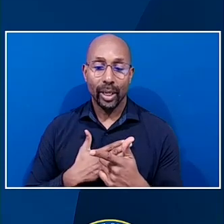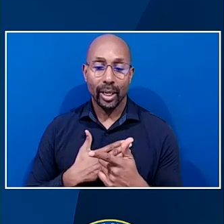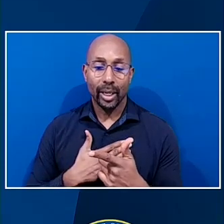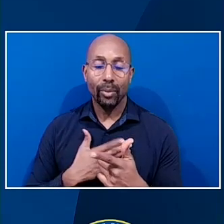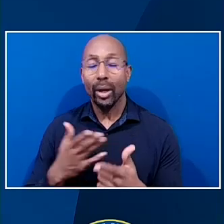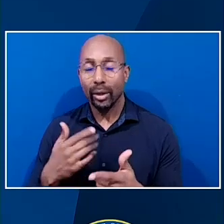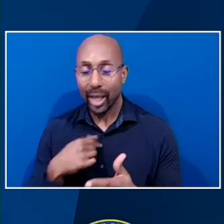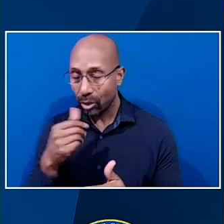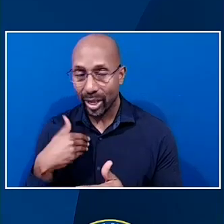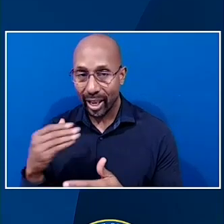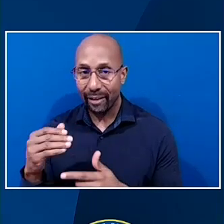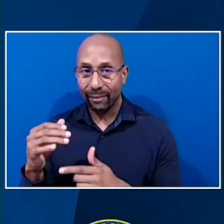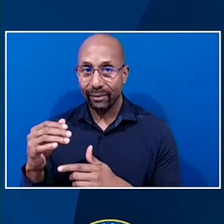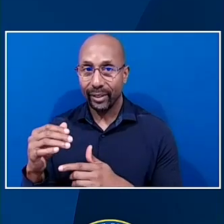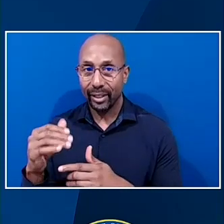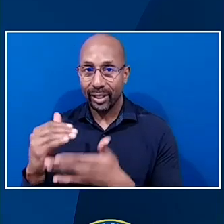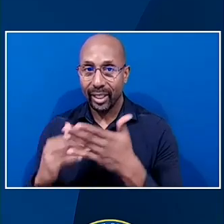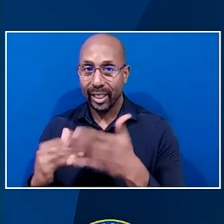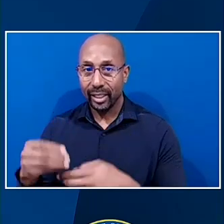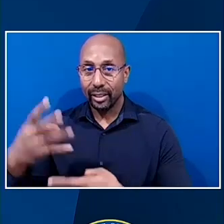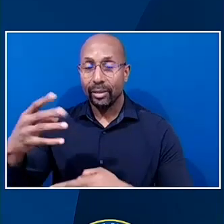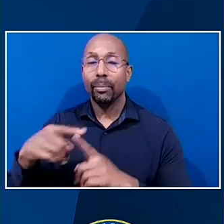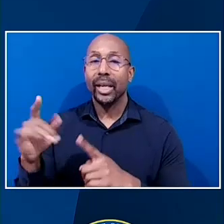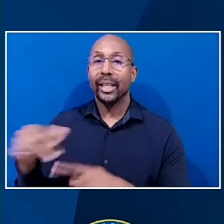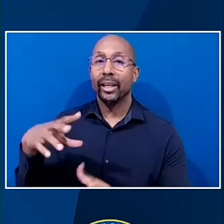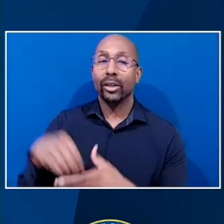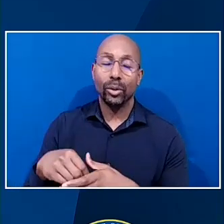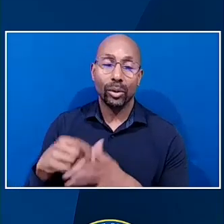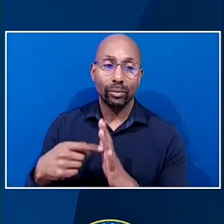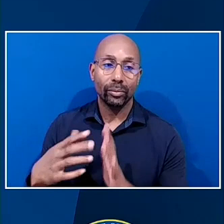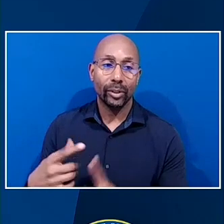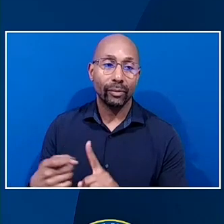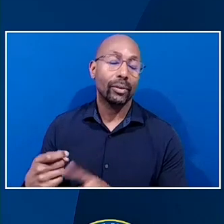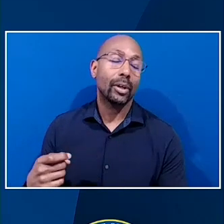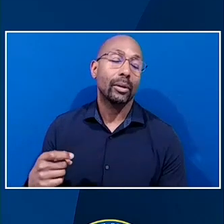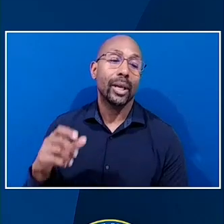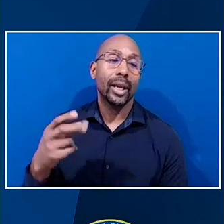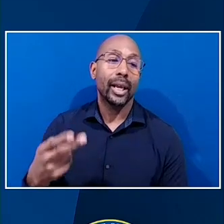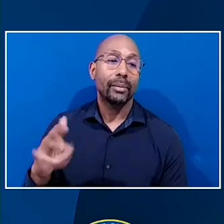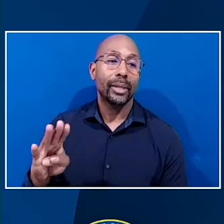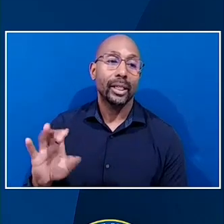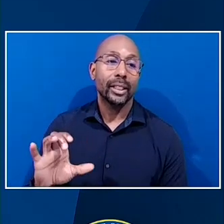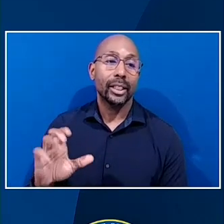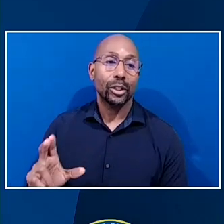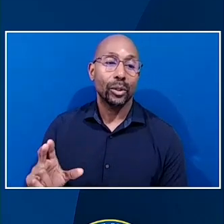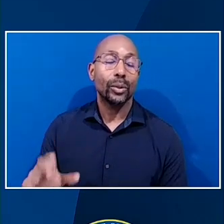representatives from the HBCUs, MSI and tribal colleges, two and four-year